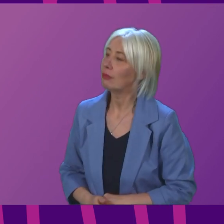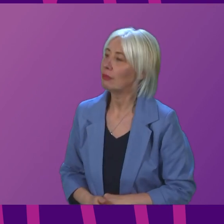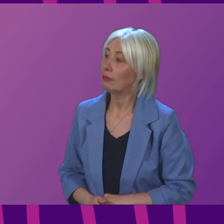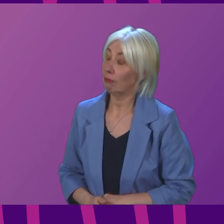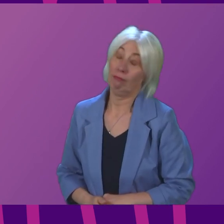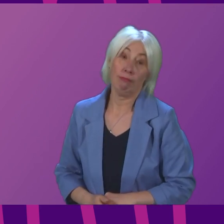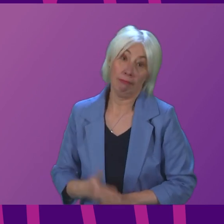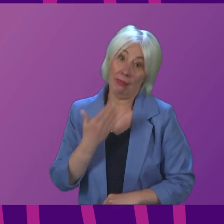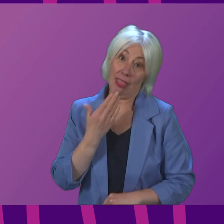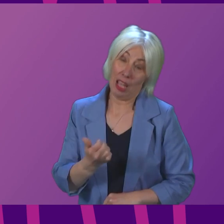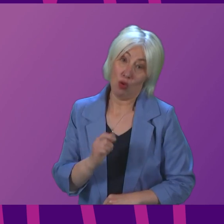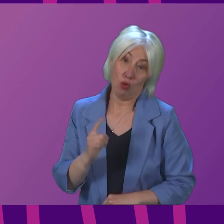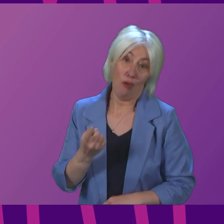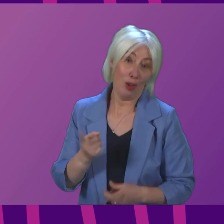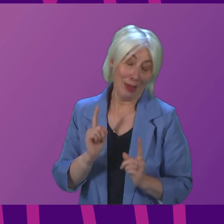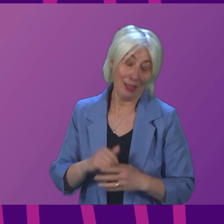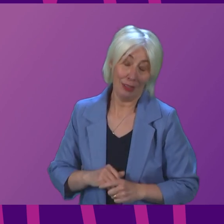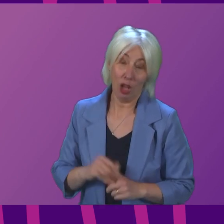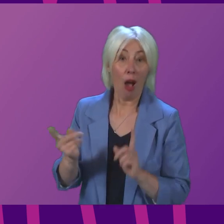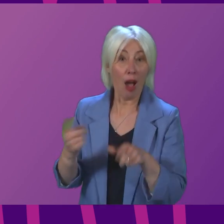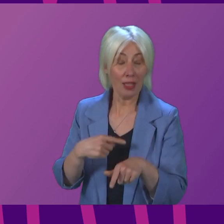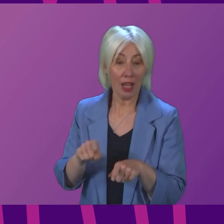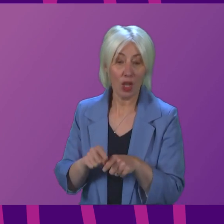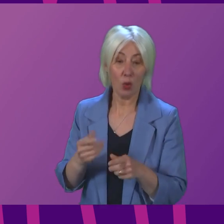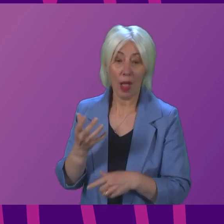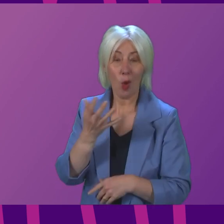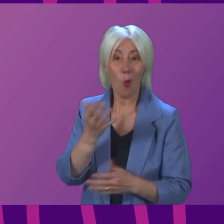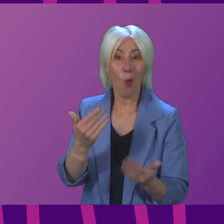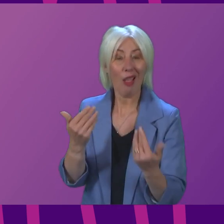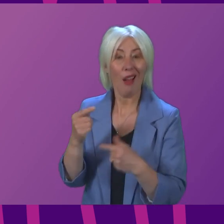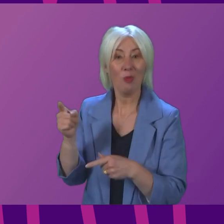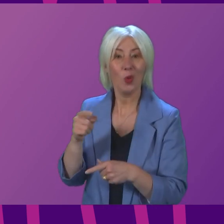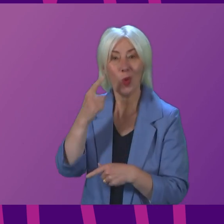I thank the First Minister for her answer and extend a warm welcome to all the young people in the gallery today.